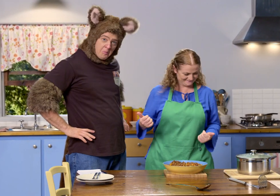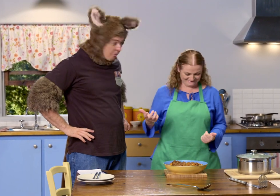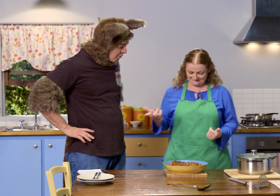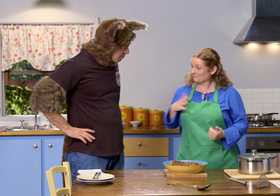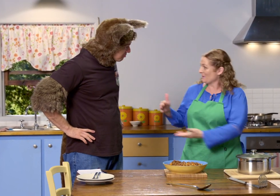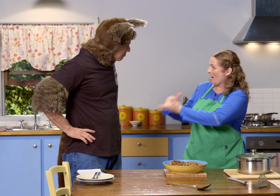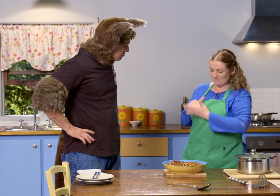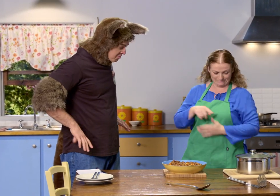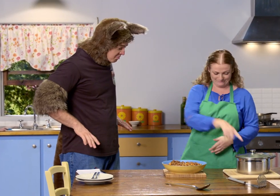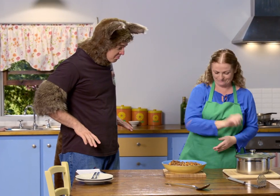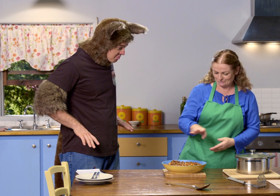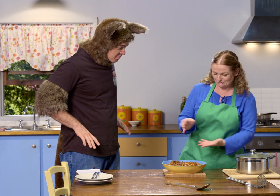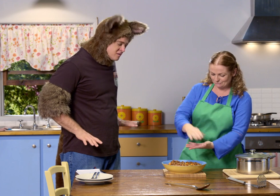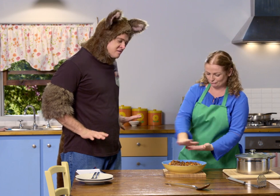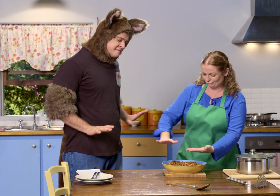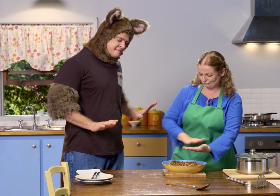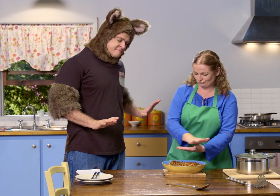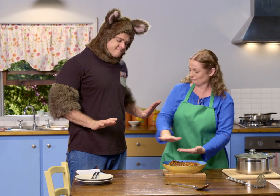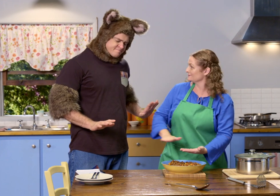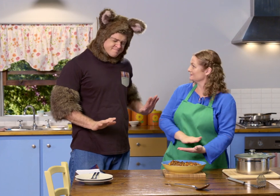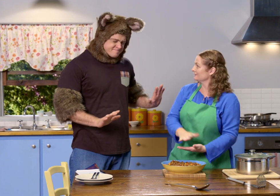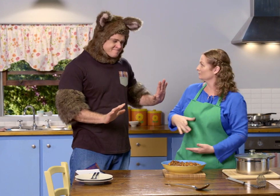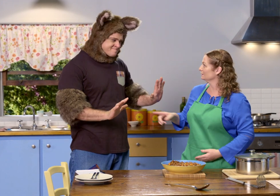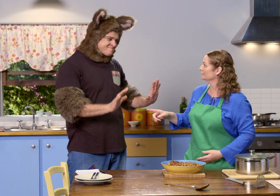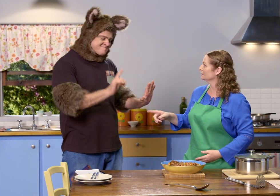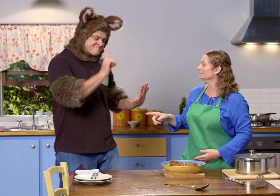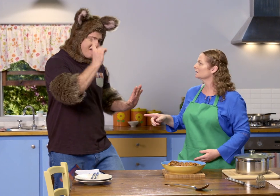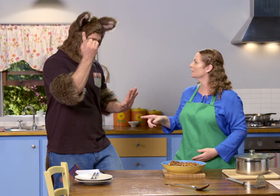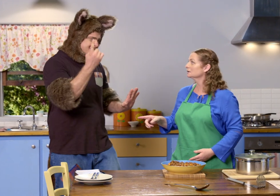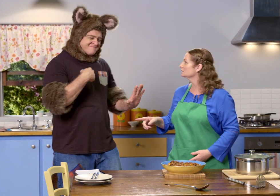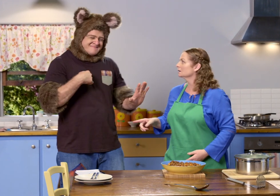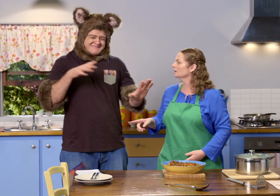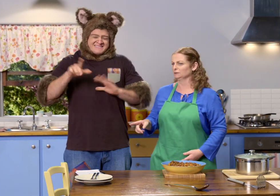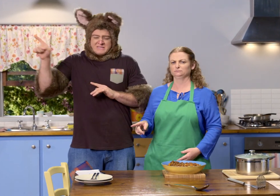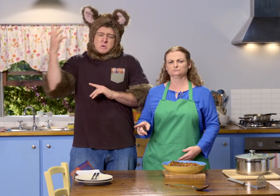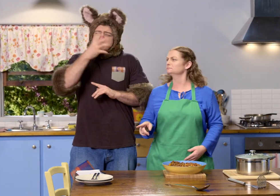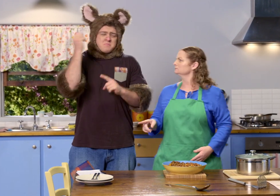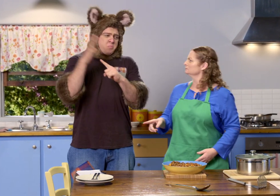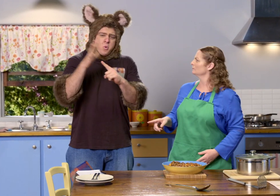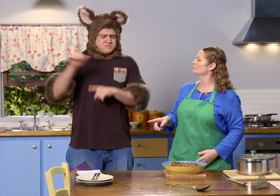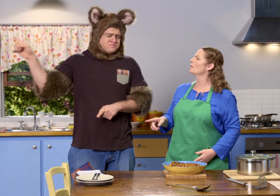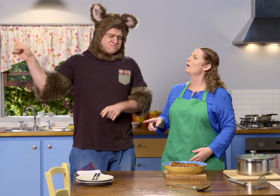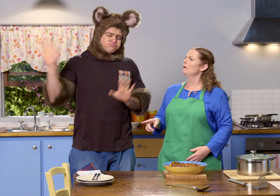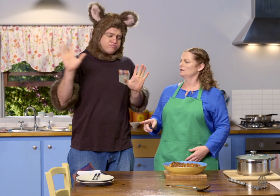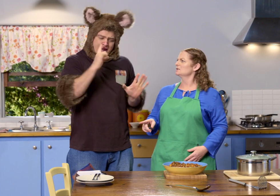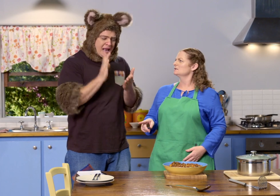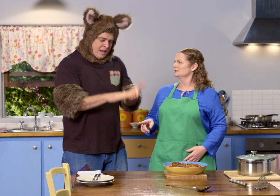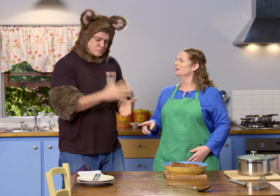Hey, Possum, would you like to help me put the topping on? Sally, I can't. I'm sorry. I have a very important matter I need to attend to.